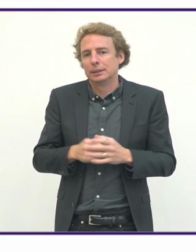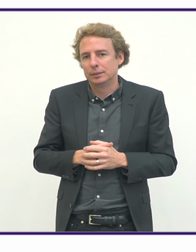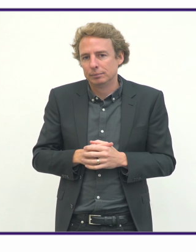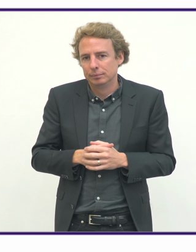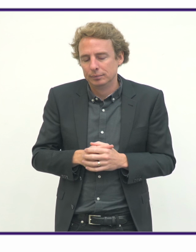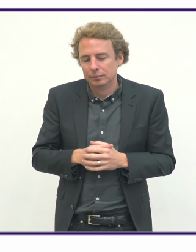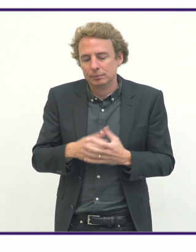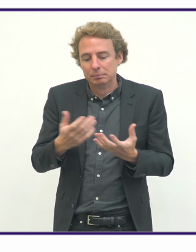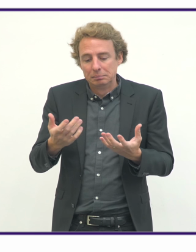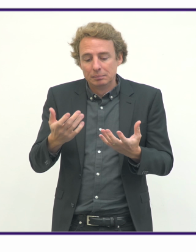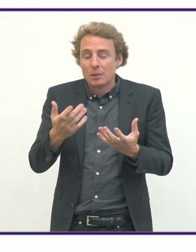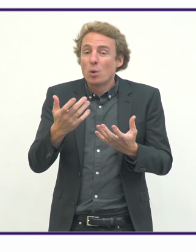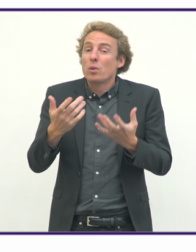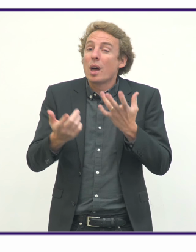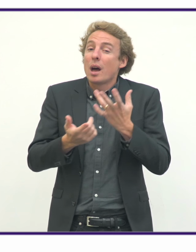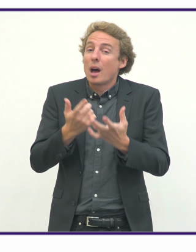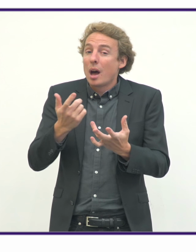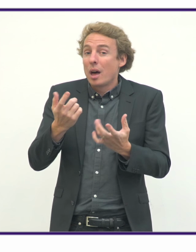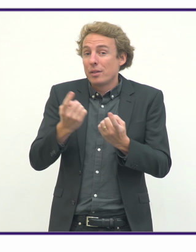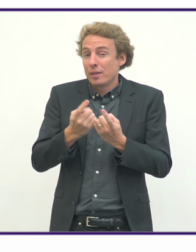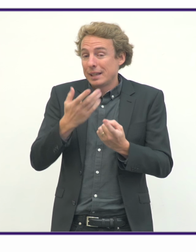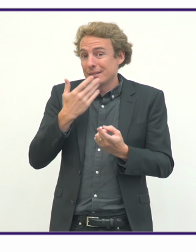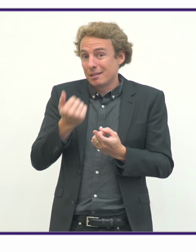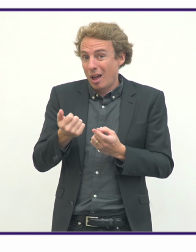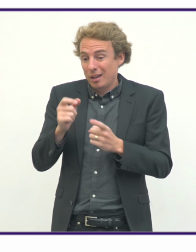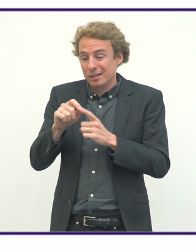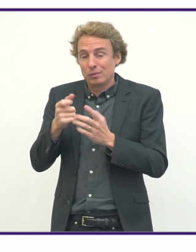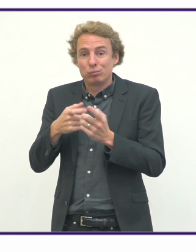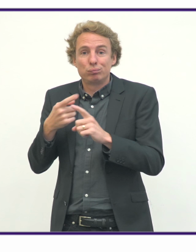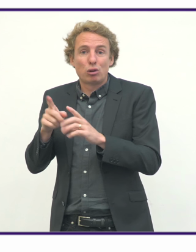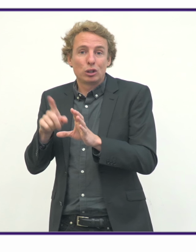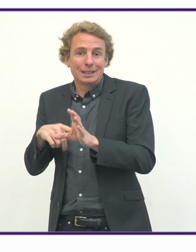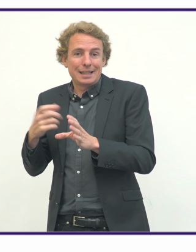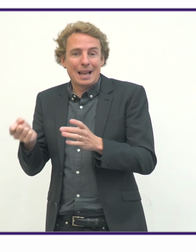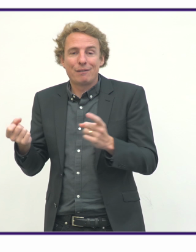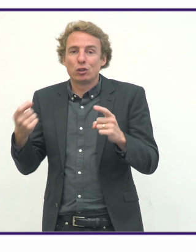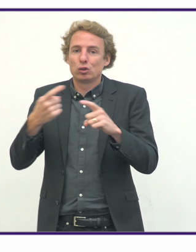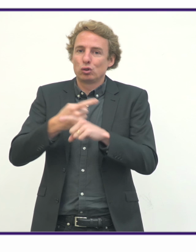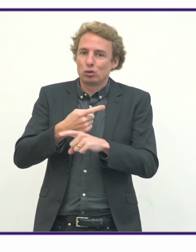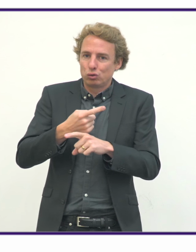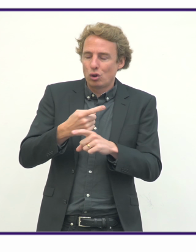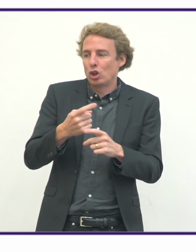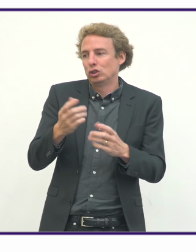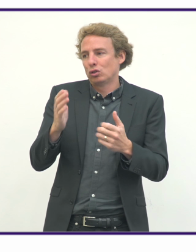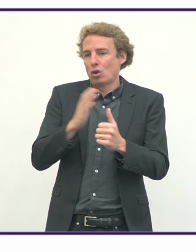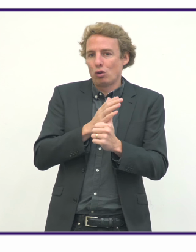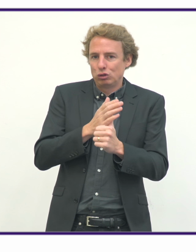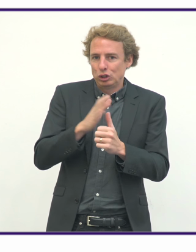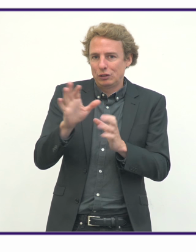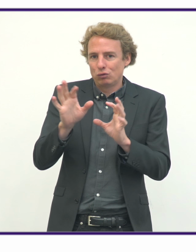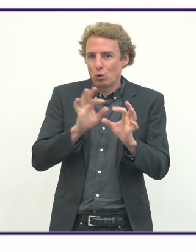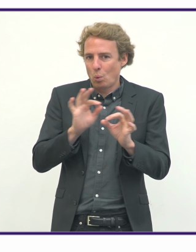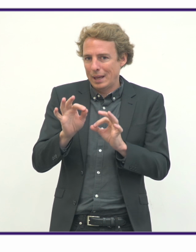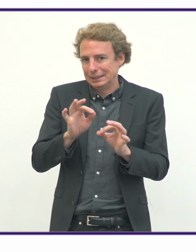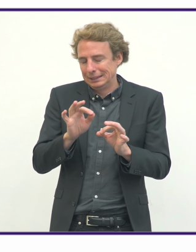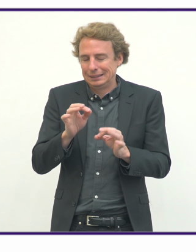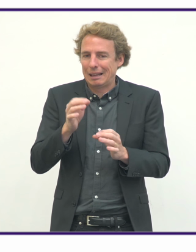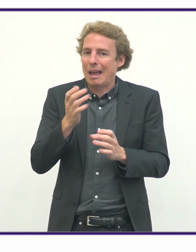Now, in addition to the other nice things proxies do, they allow us to add cross-origin request headers, which we need on our spans, because if you don't,